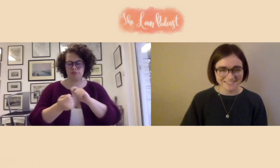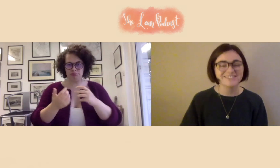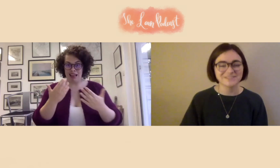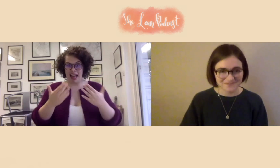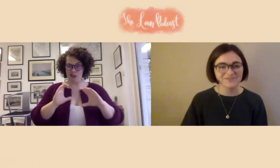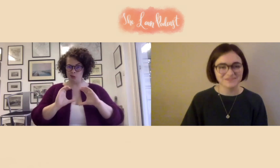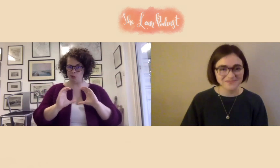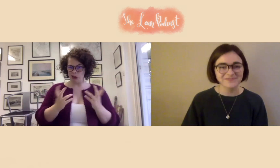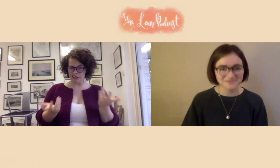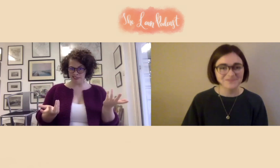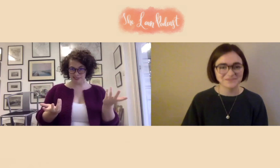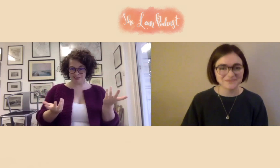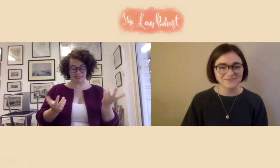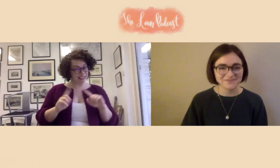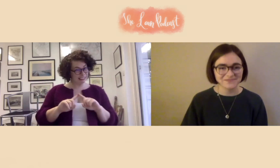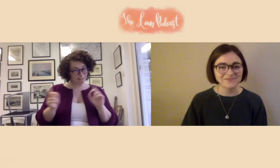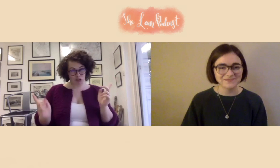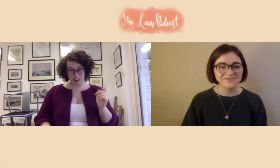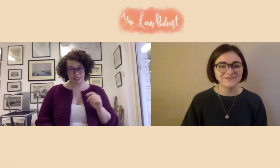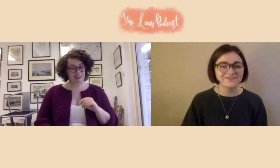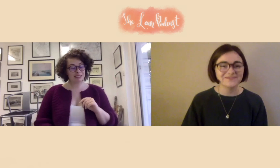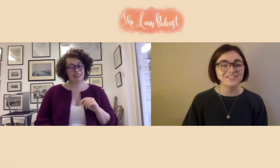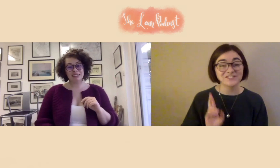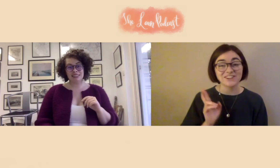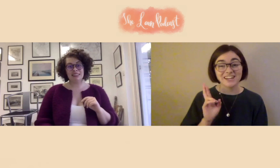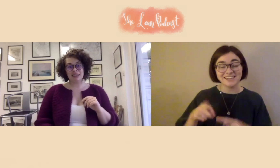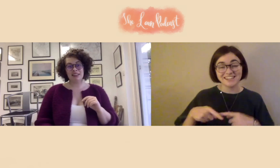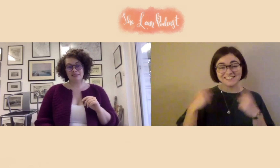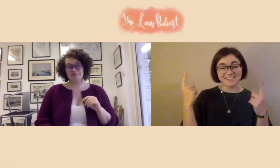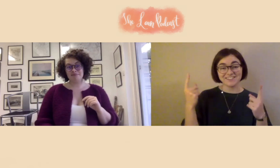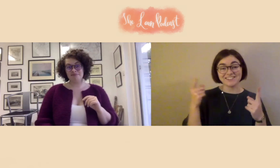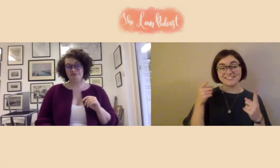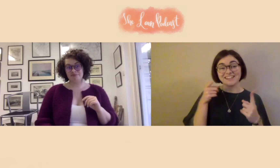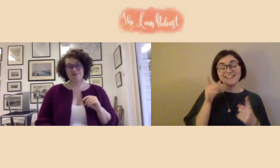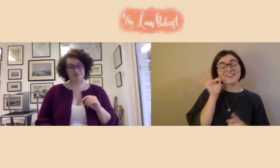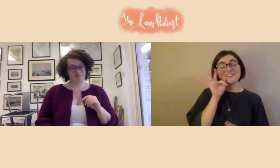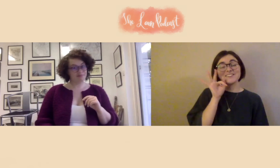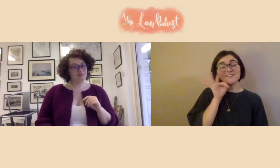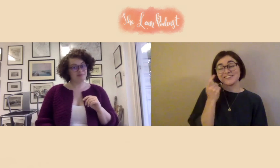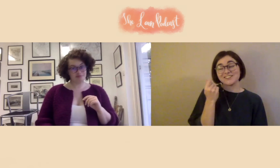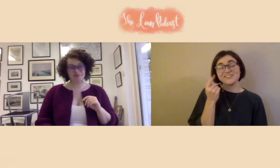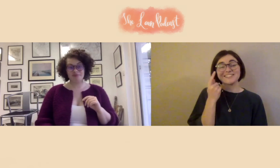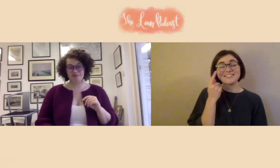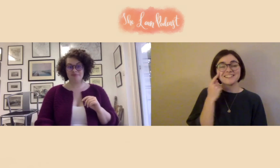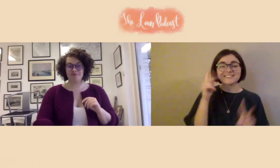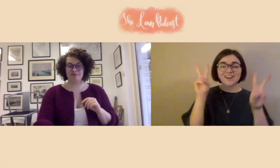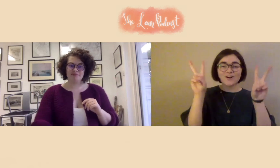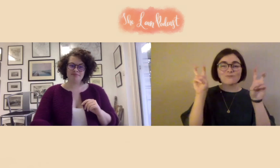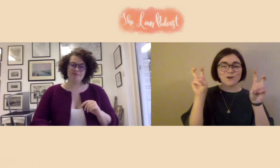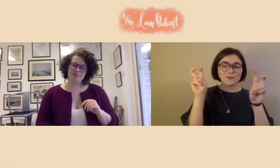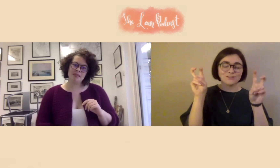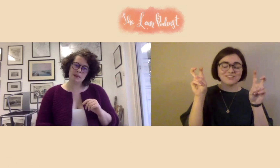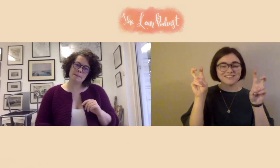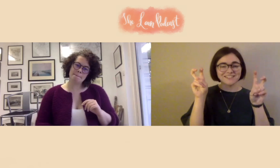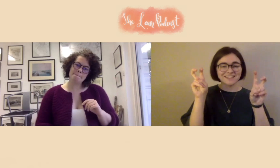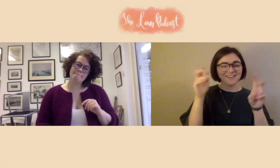that are going on. Cause it's, so different now. - So much skills. So much knowledge. Yeah, and actually recently I saw a quote there.